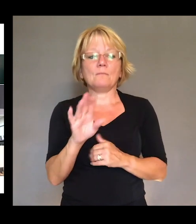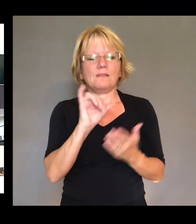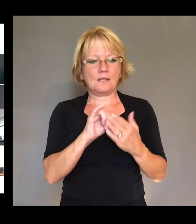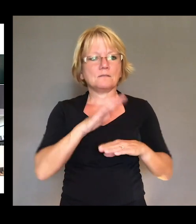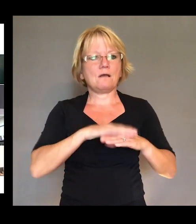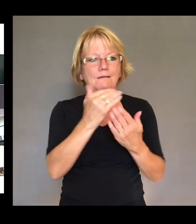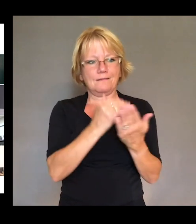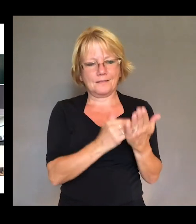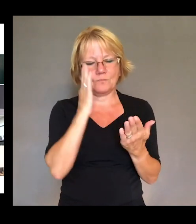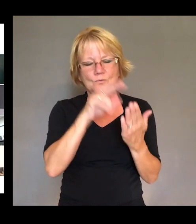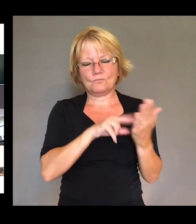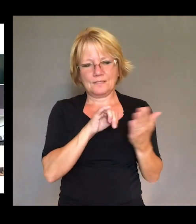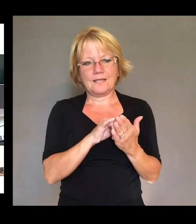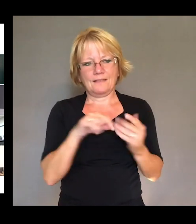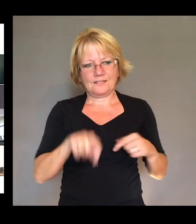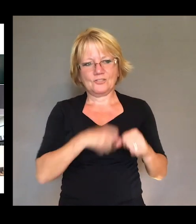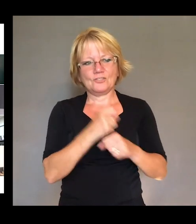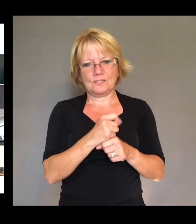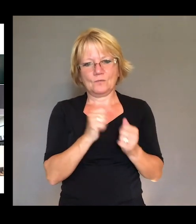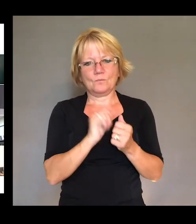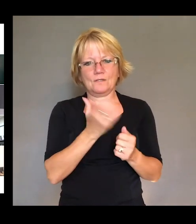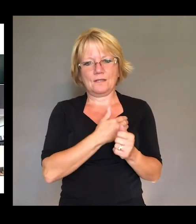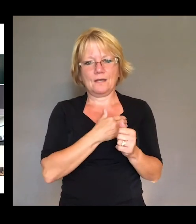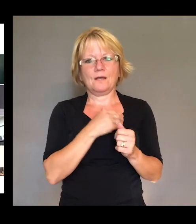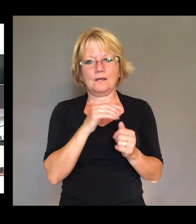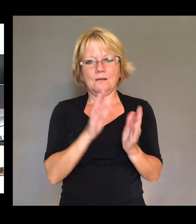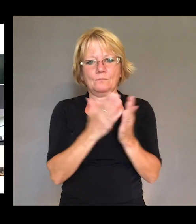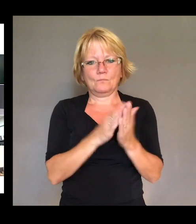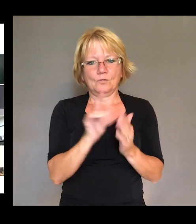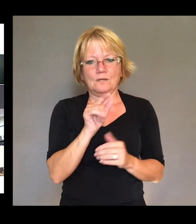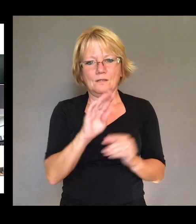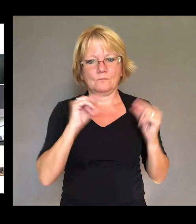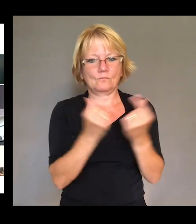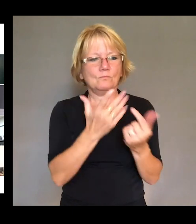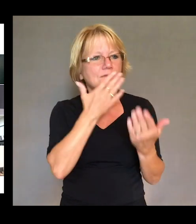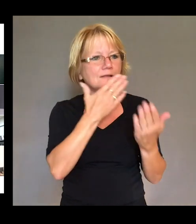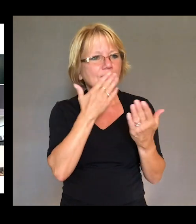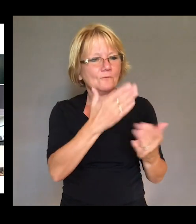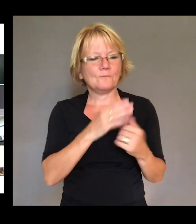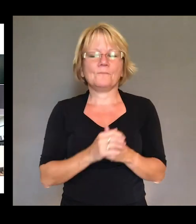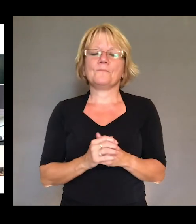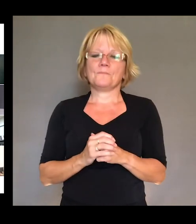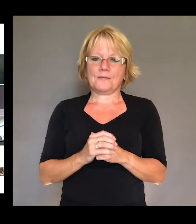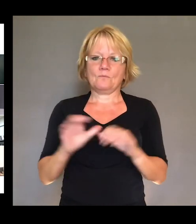and it's definitely on our list. And so we'll get to that at some point this year with our Social Justice Book Club group. So thank you for that.